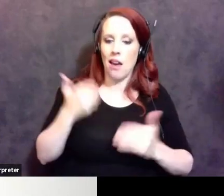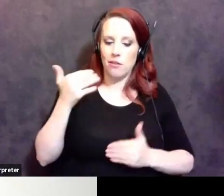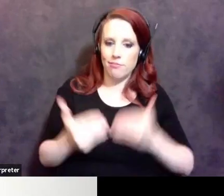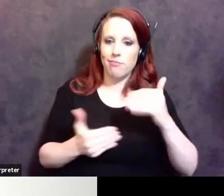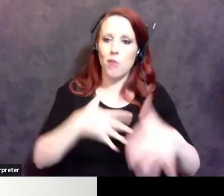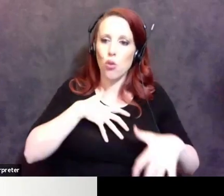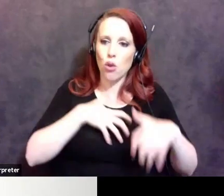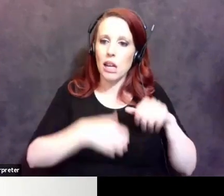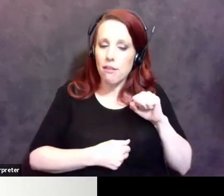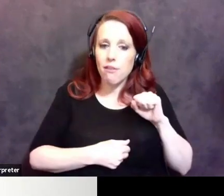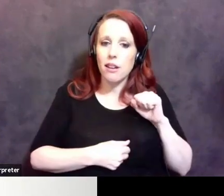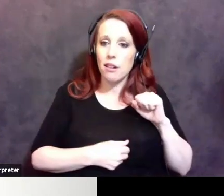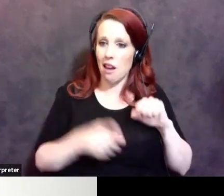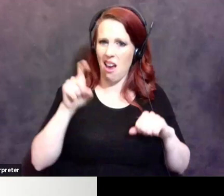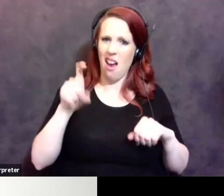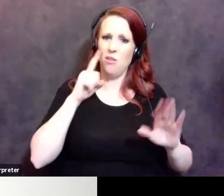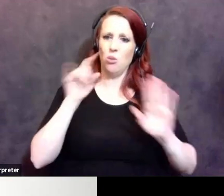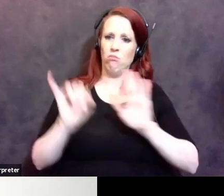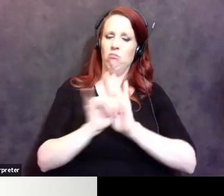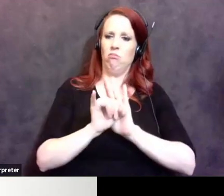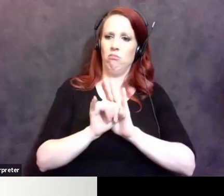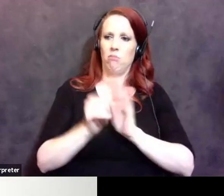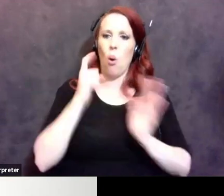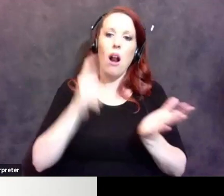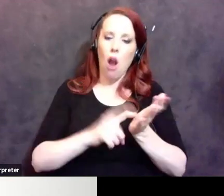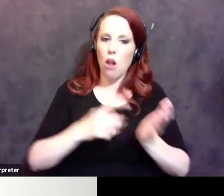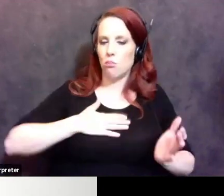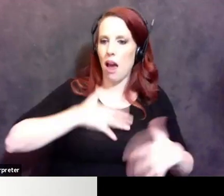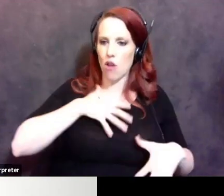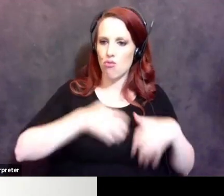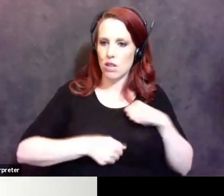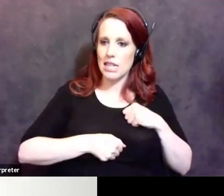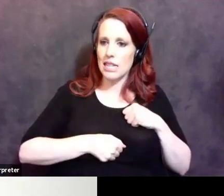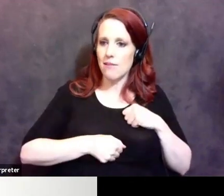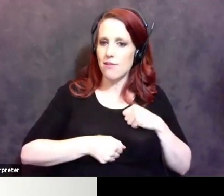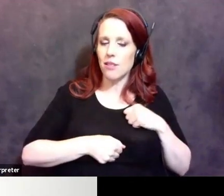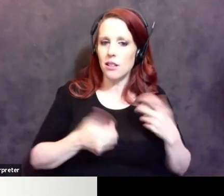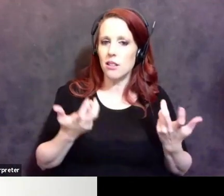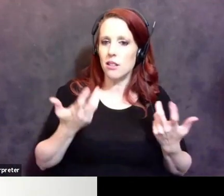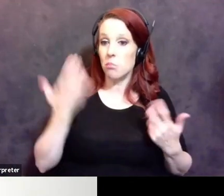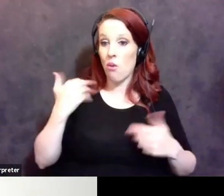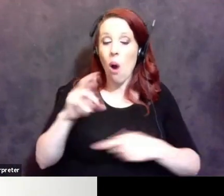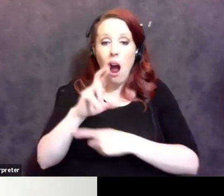within my own disability story because I used to be right-handed. I used to be able to use